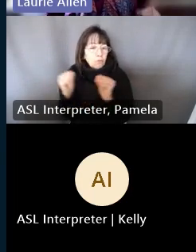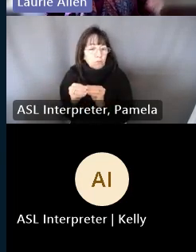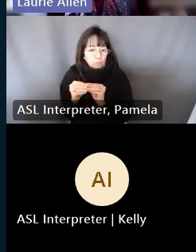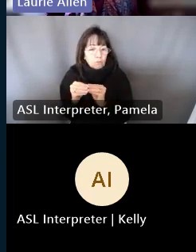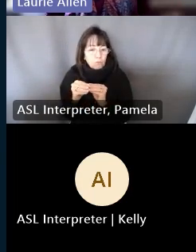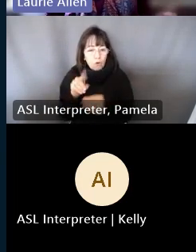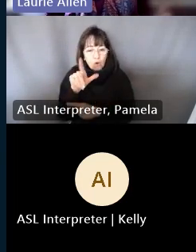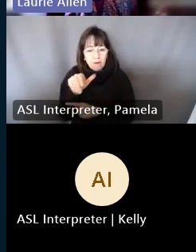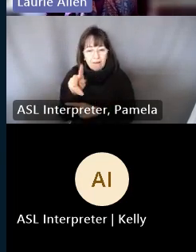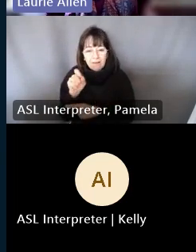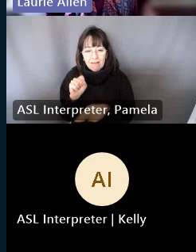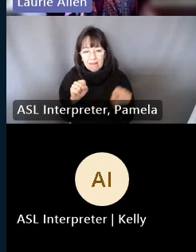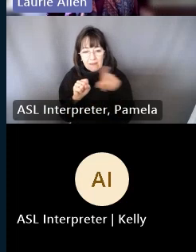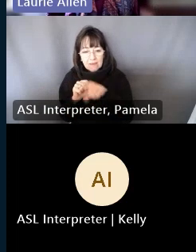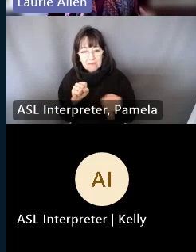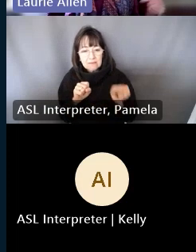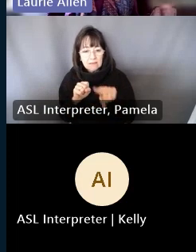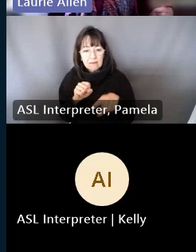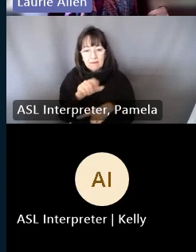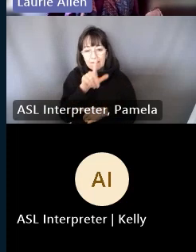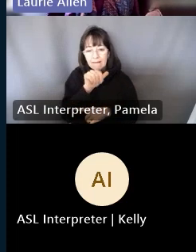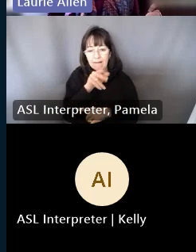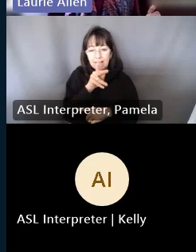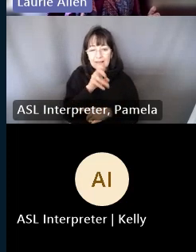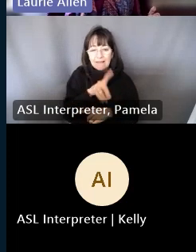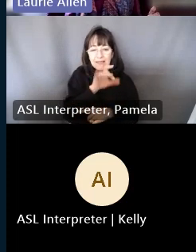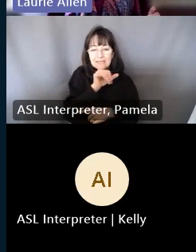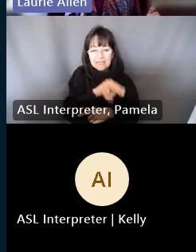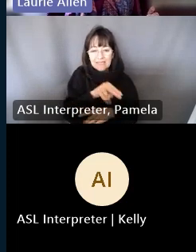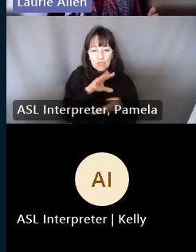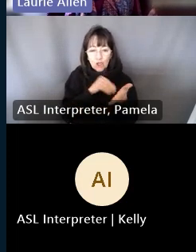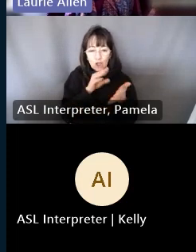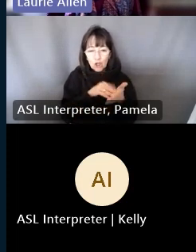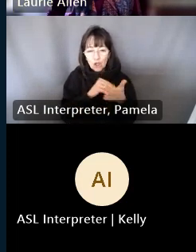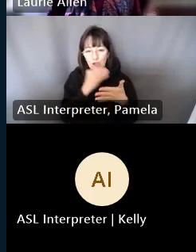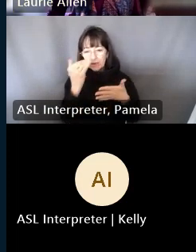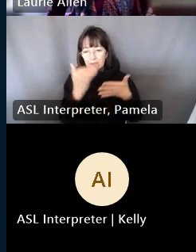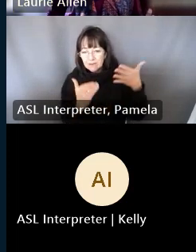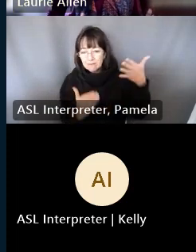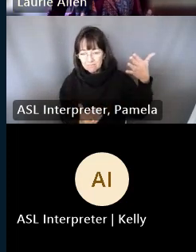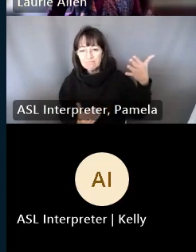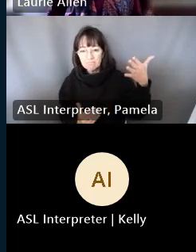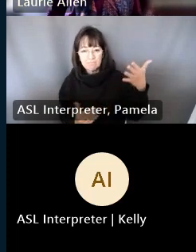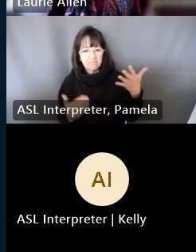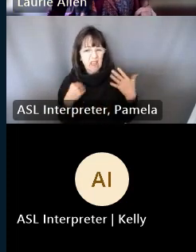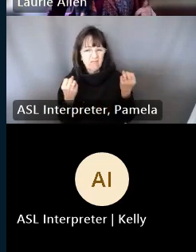We've got a LinkedIn Learning series and a lot of content out on our Microsoft Learning site.